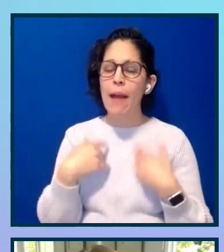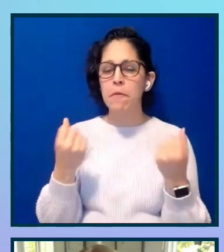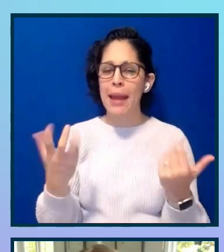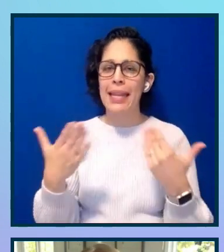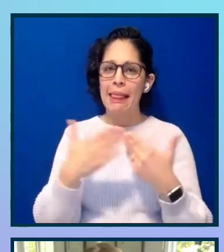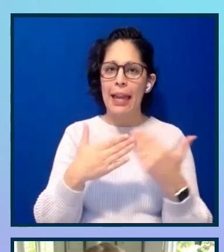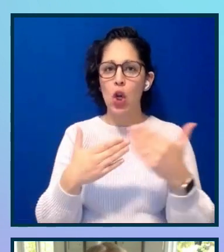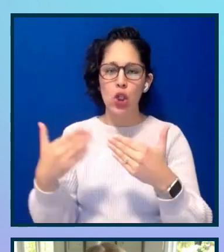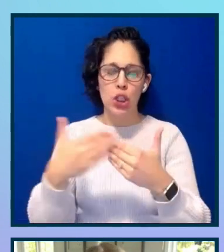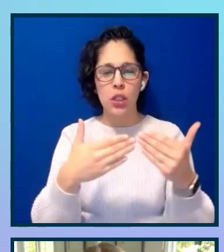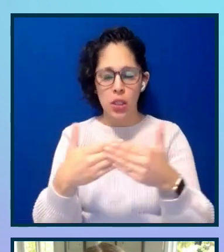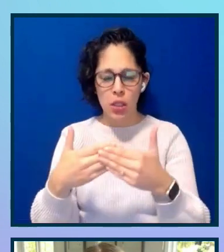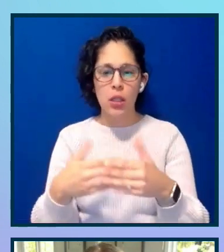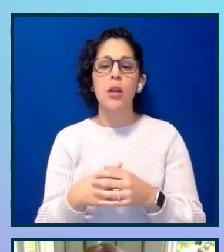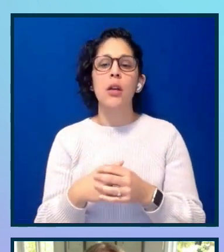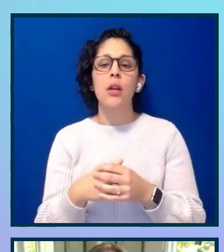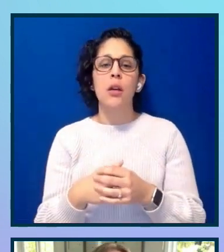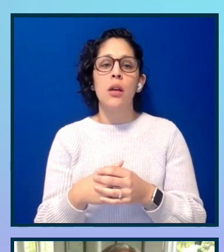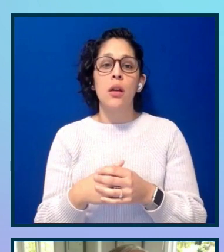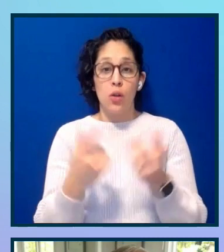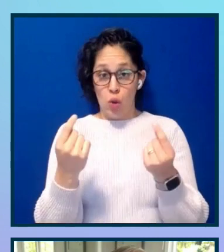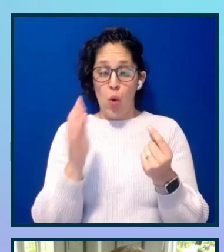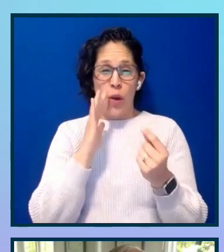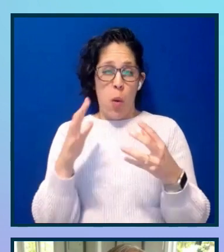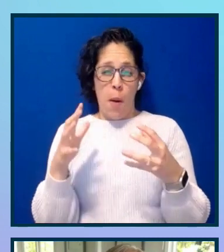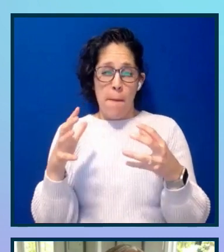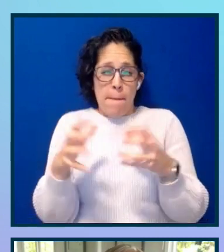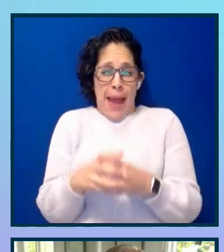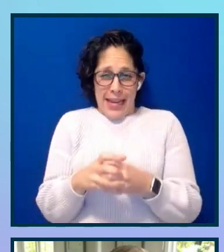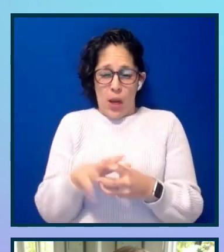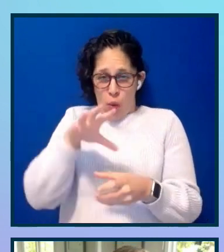and then we pack those together in a composite and then we finesse that.